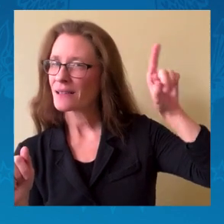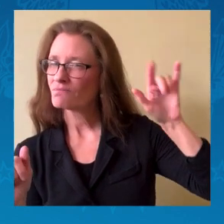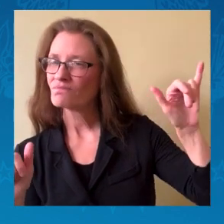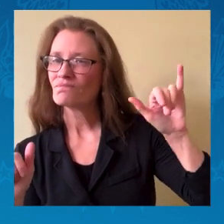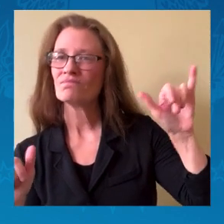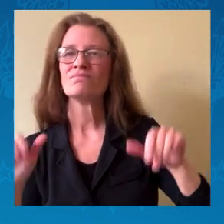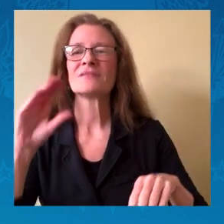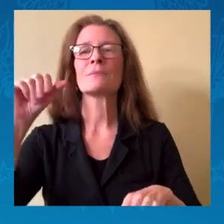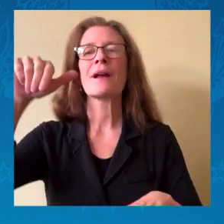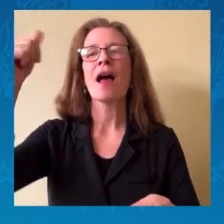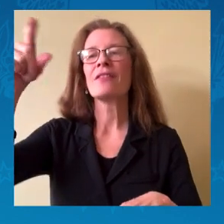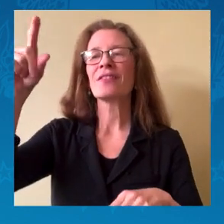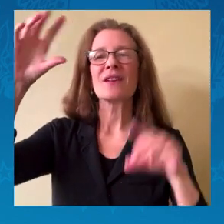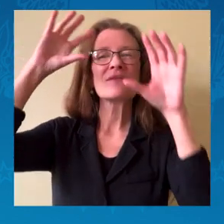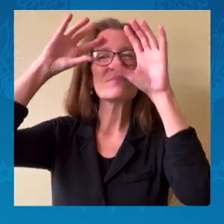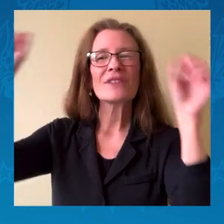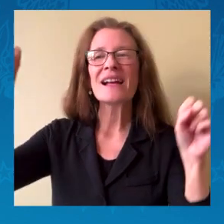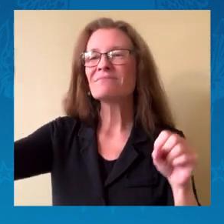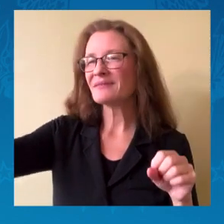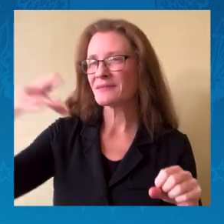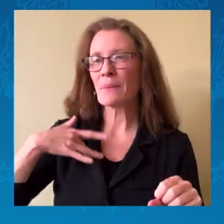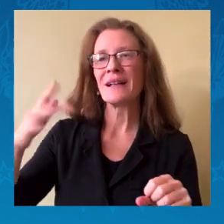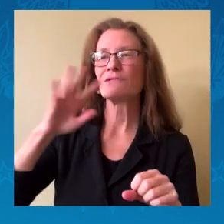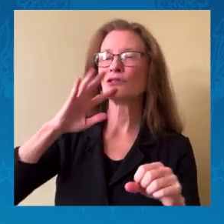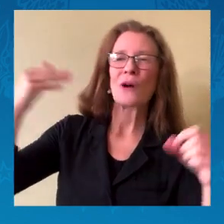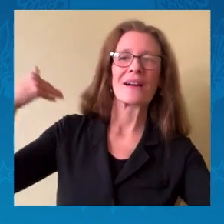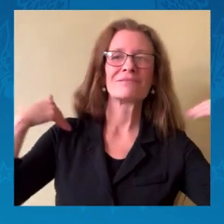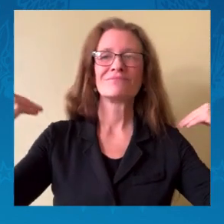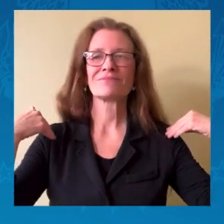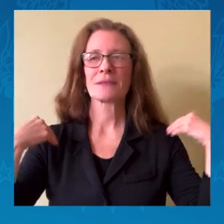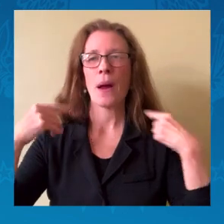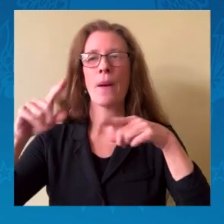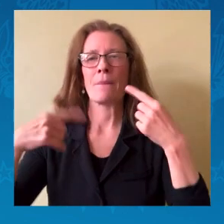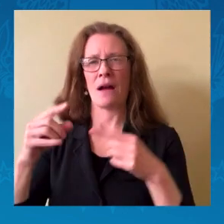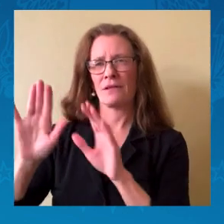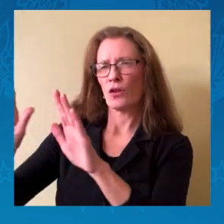about your role of leadership for so many years